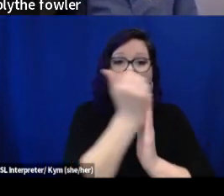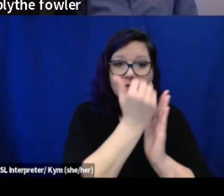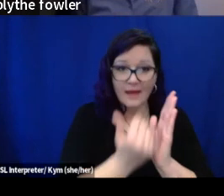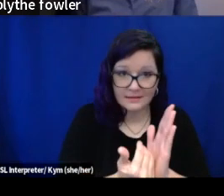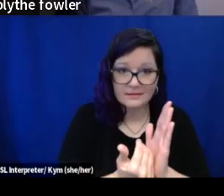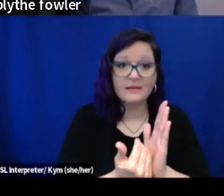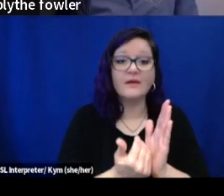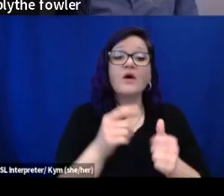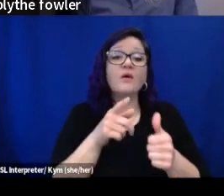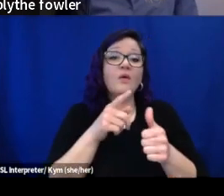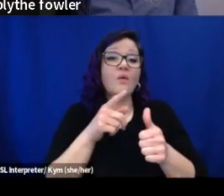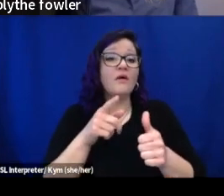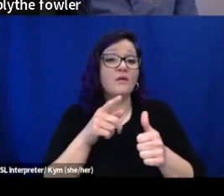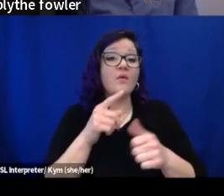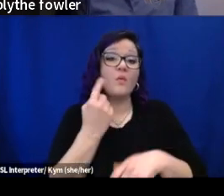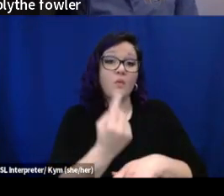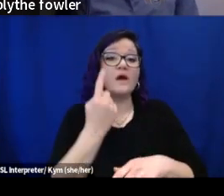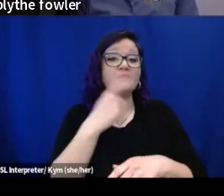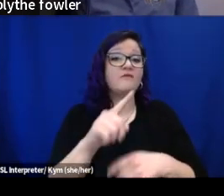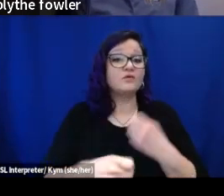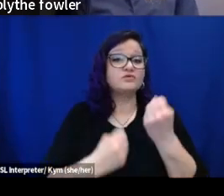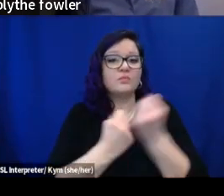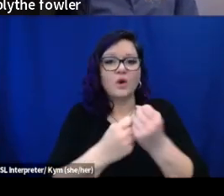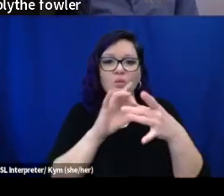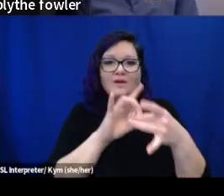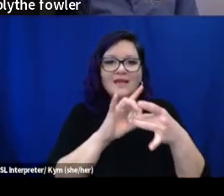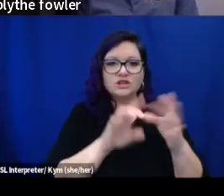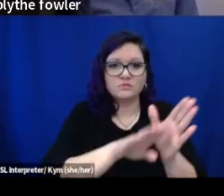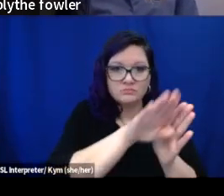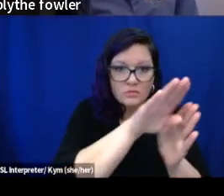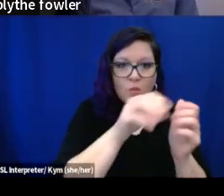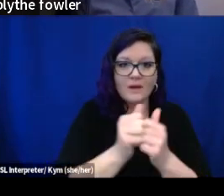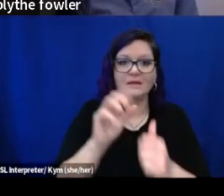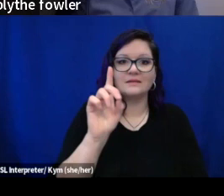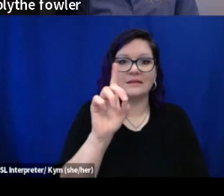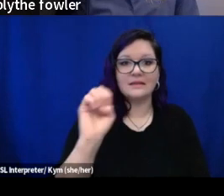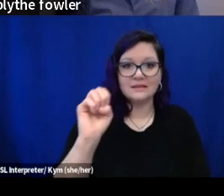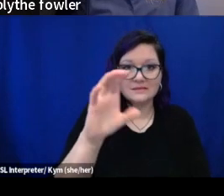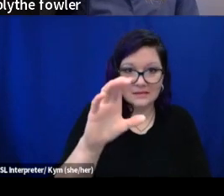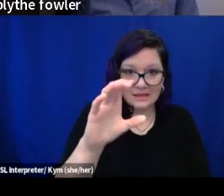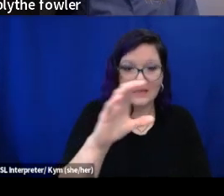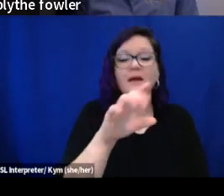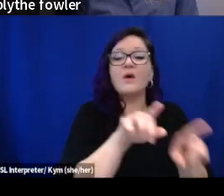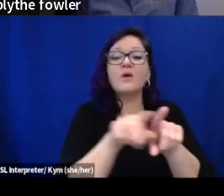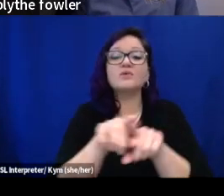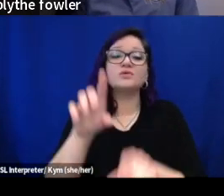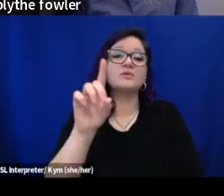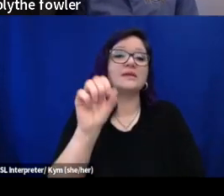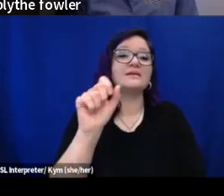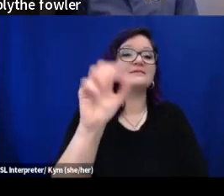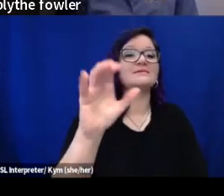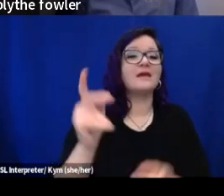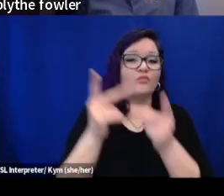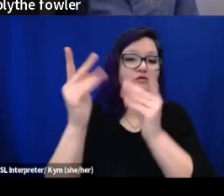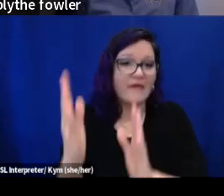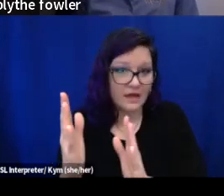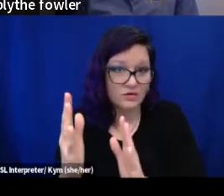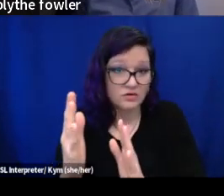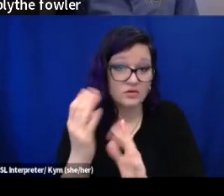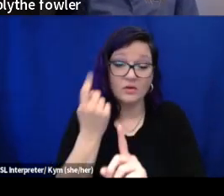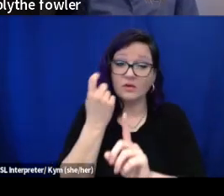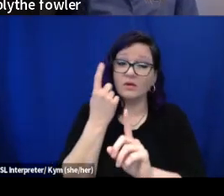One is to support relationship building with DEC and DSC providers using the "four C's"